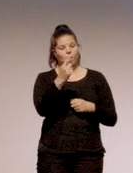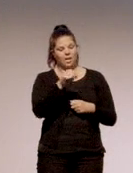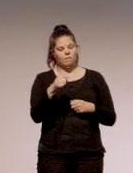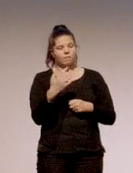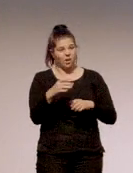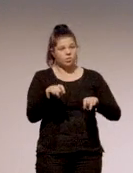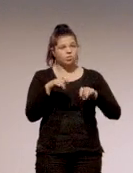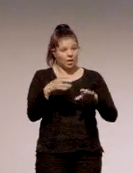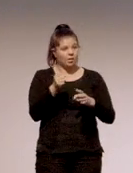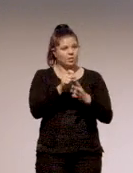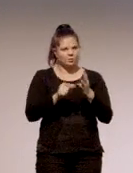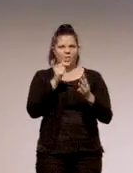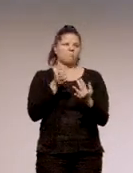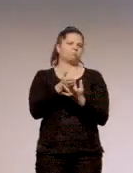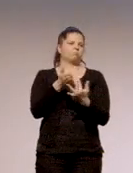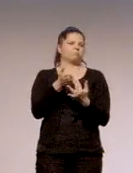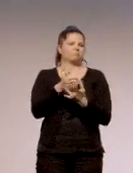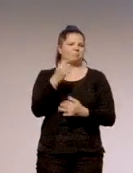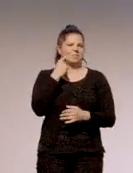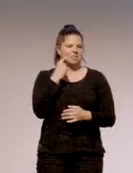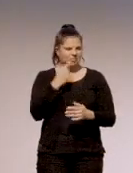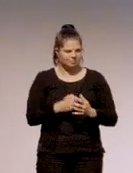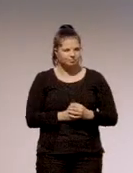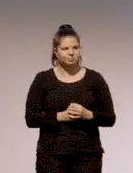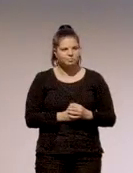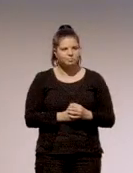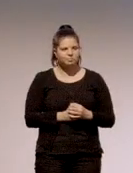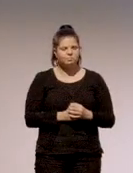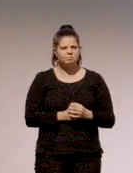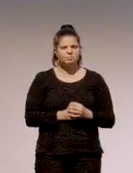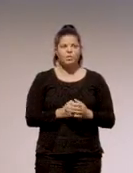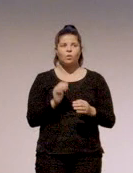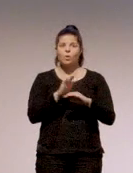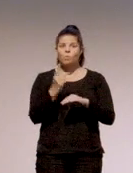without disadvantage. Co-designed with over 100 different organizations.